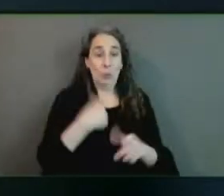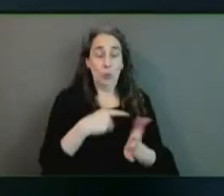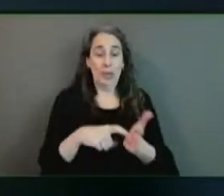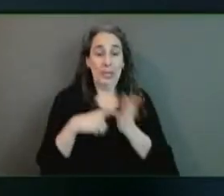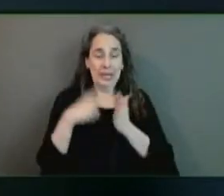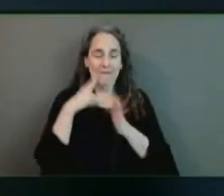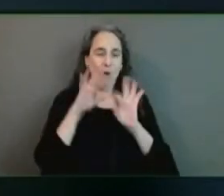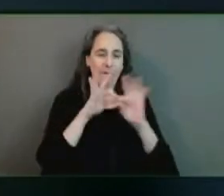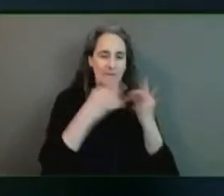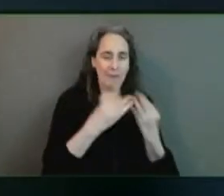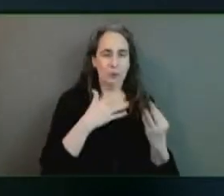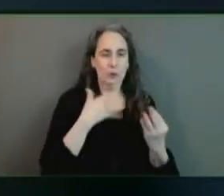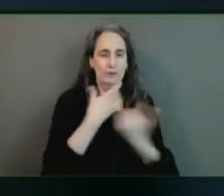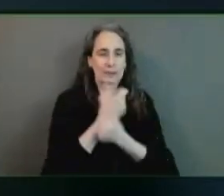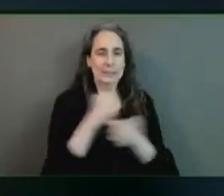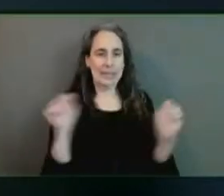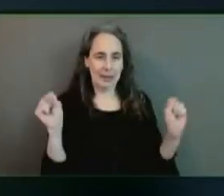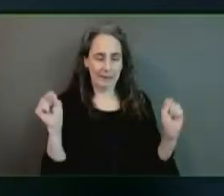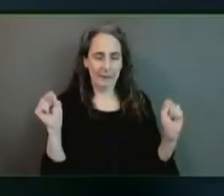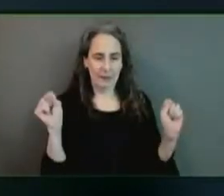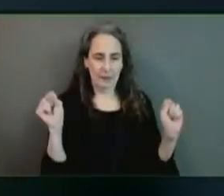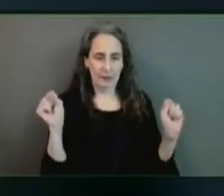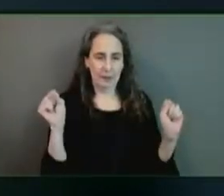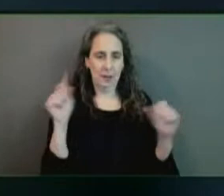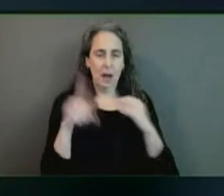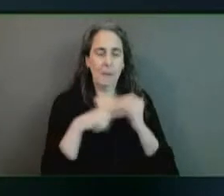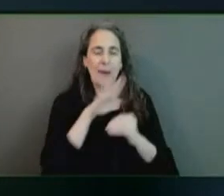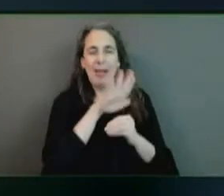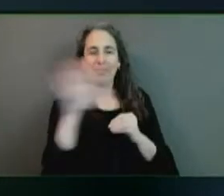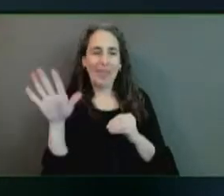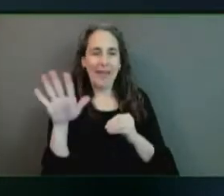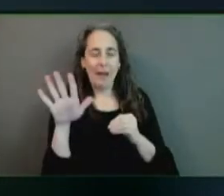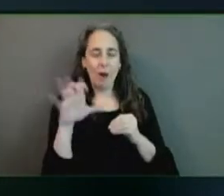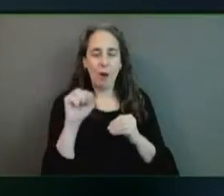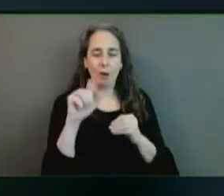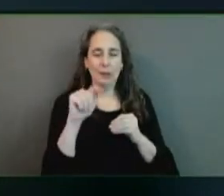ensure that we can get the testing that we need for